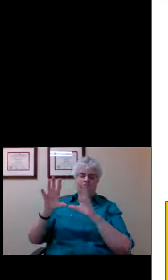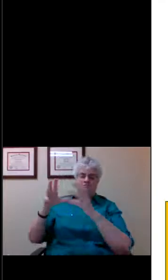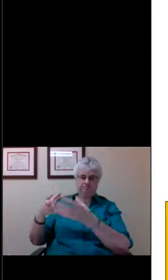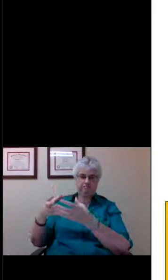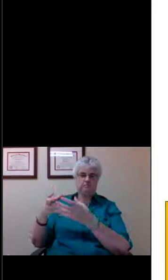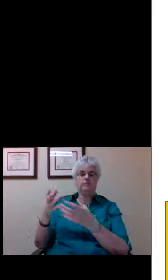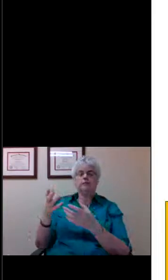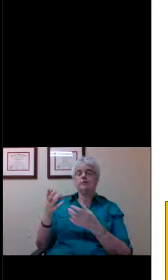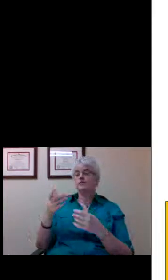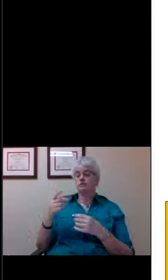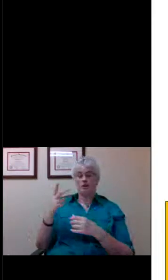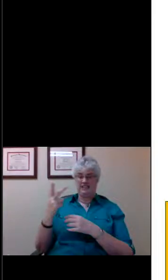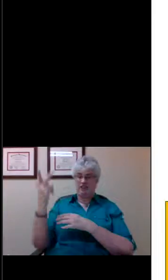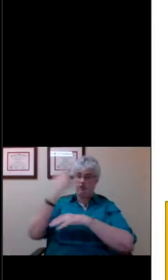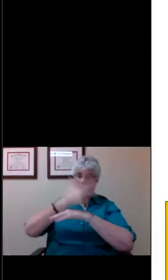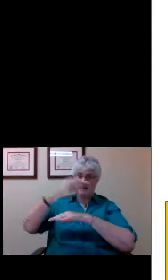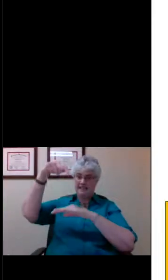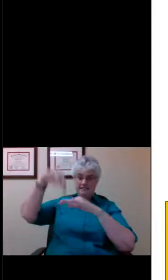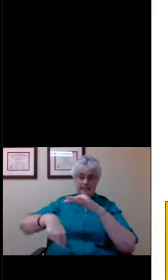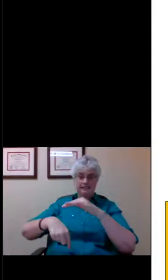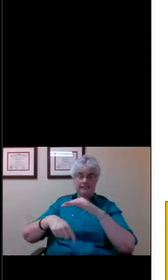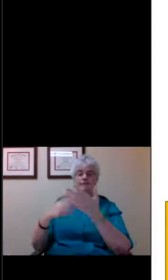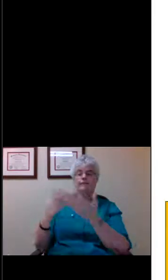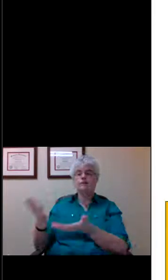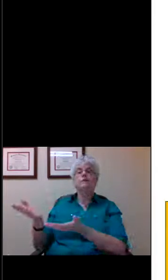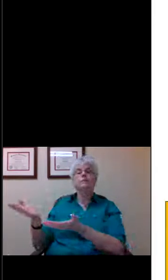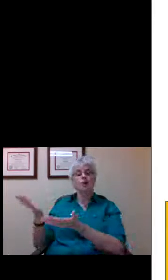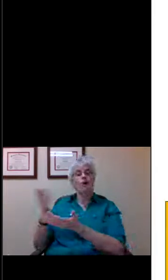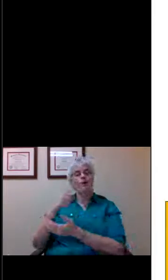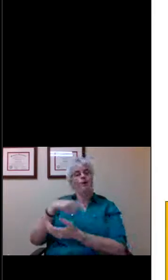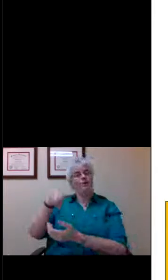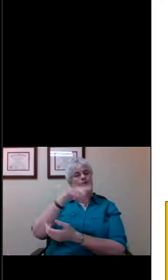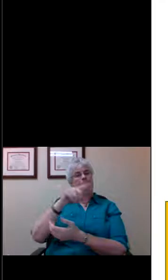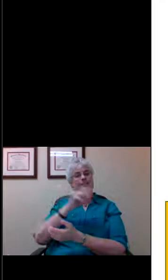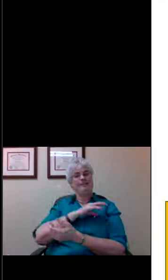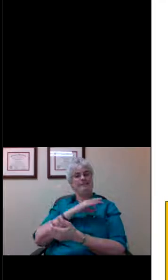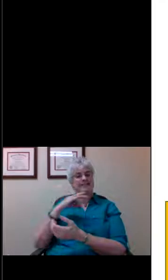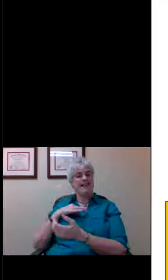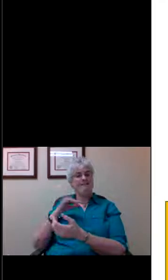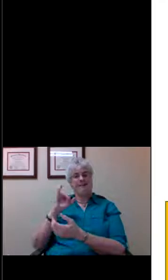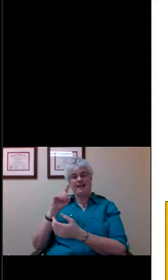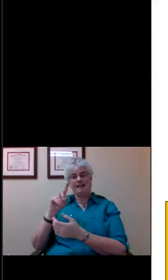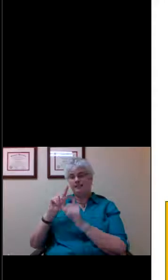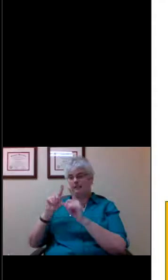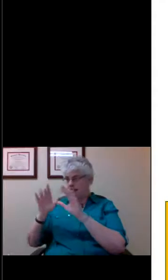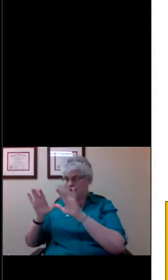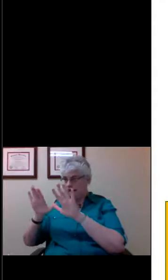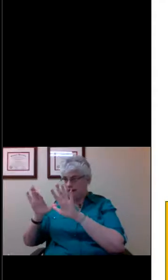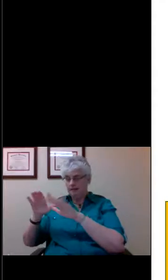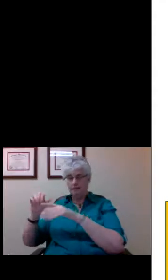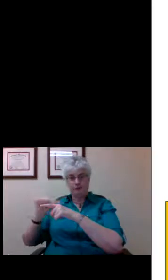And it was a three-day intensive training. So those 10 staff who went